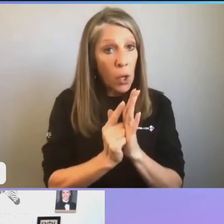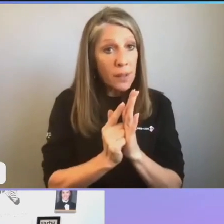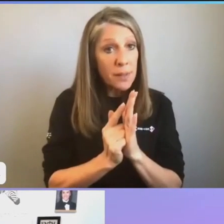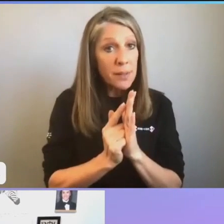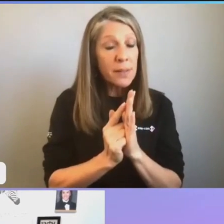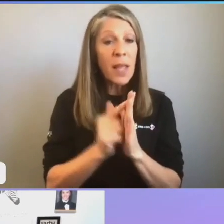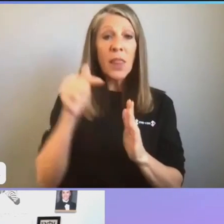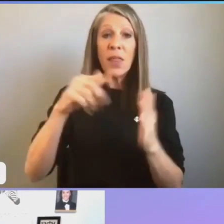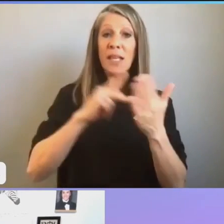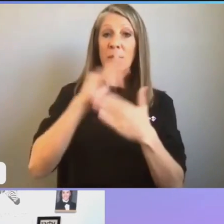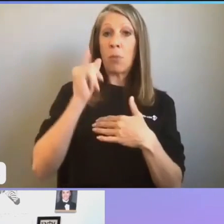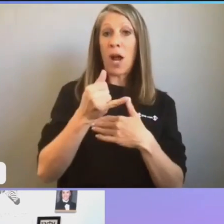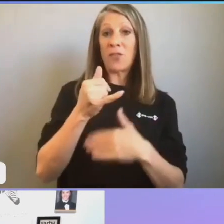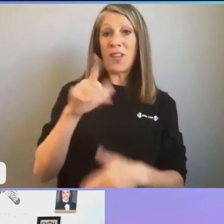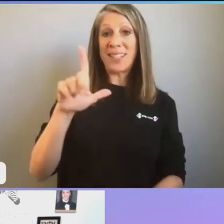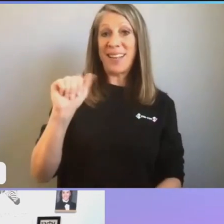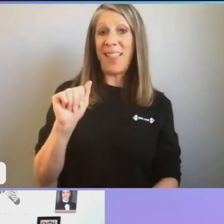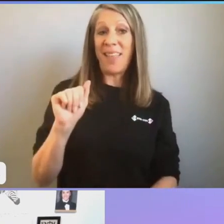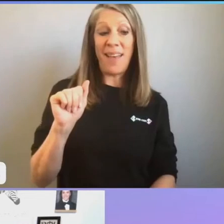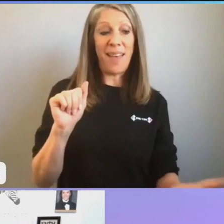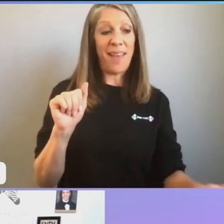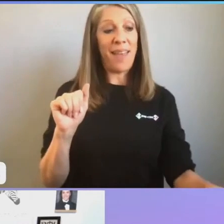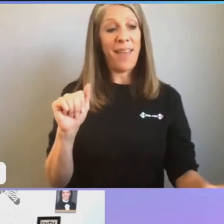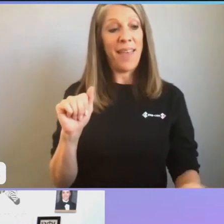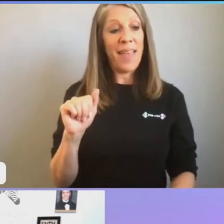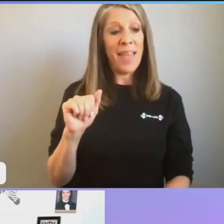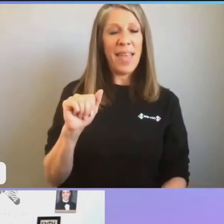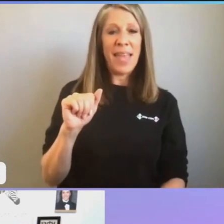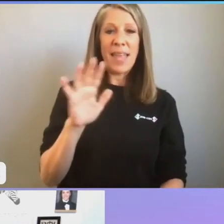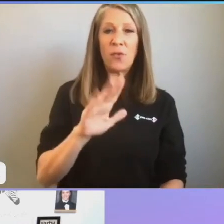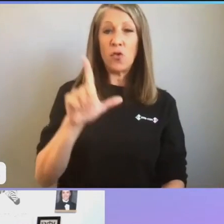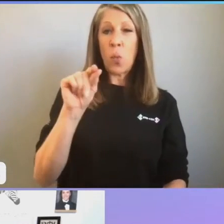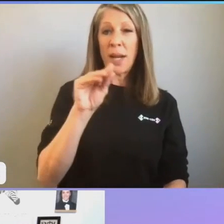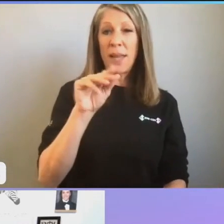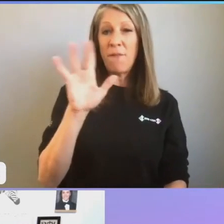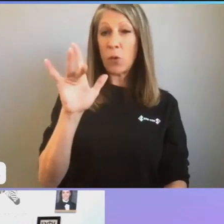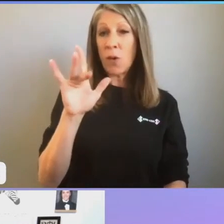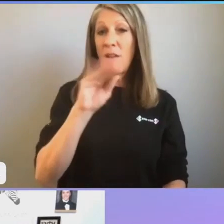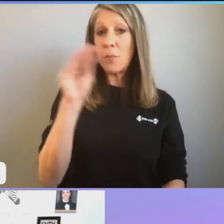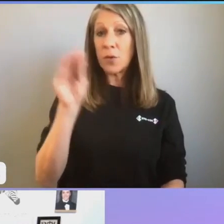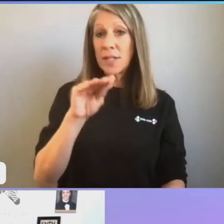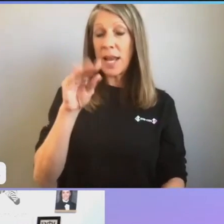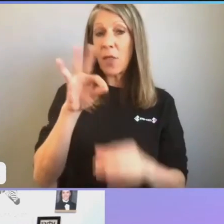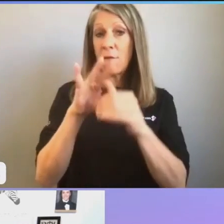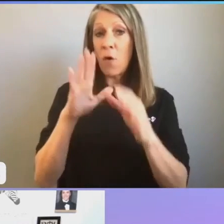[Whitney Quesenbery] A lot of them have in a lot of ways. California has been a real leader in laws, and of course